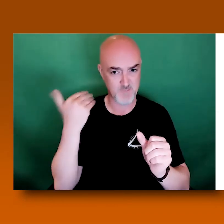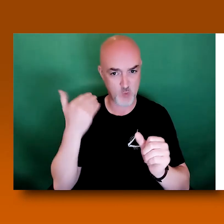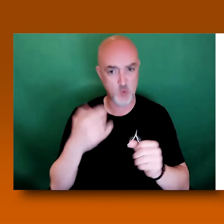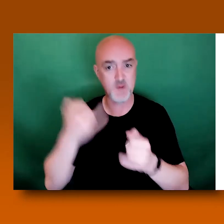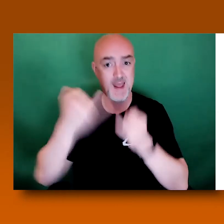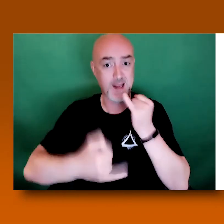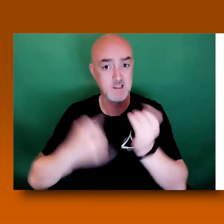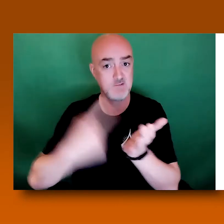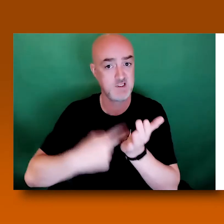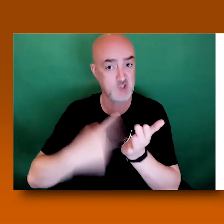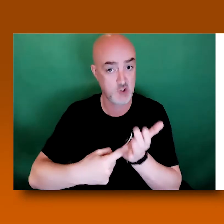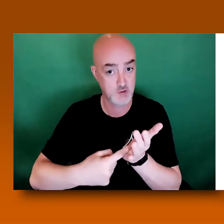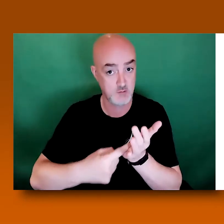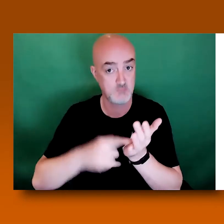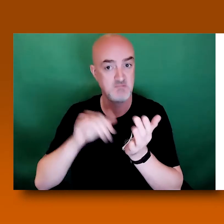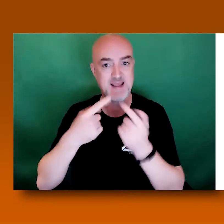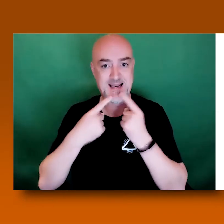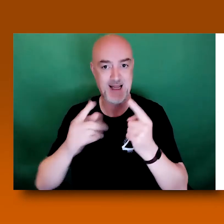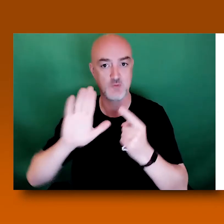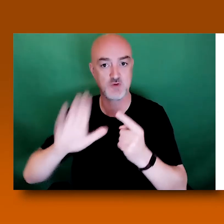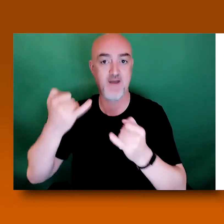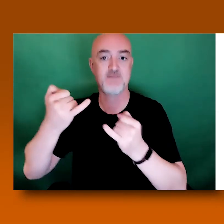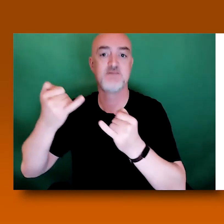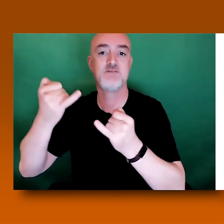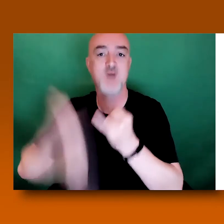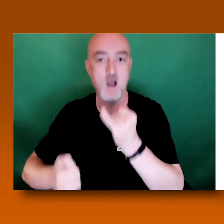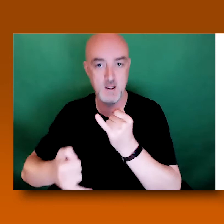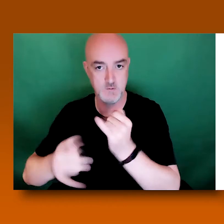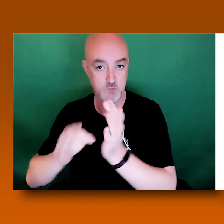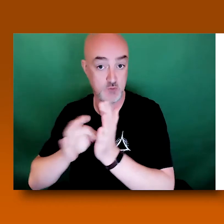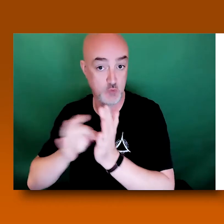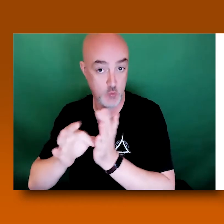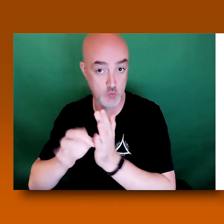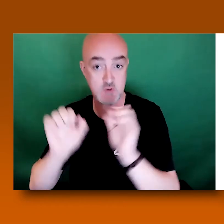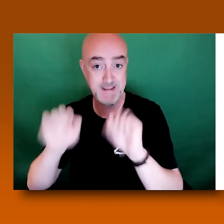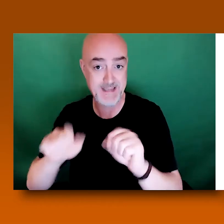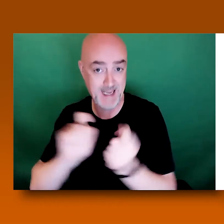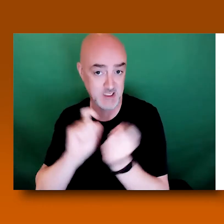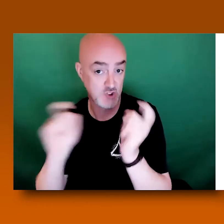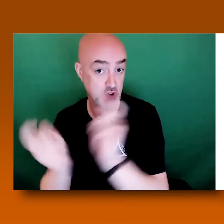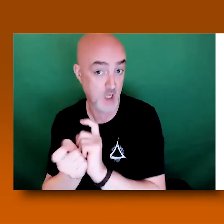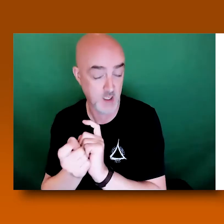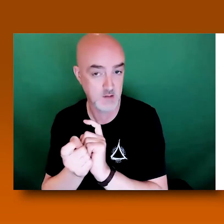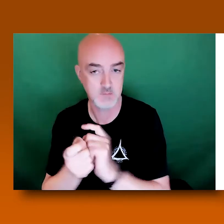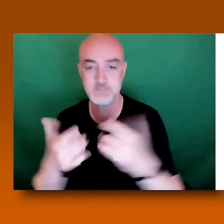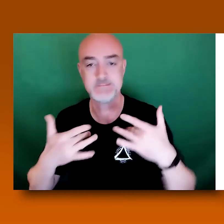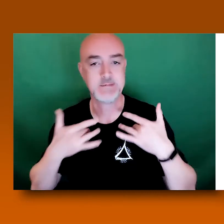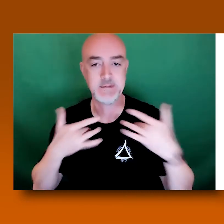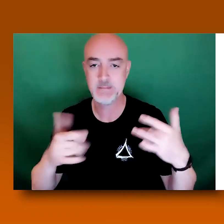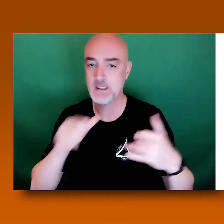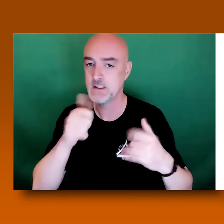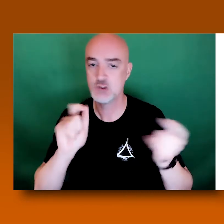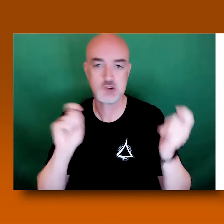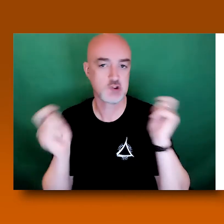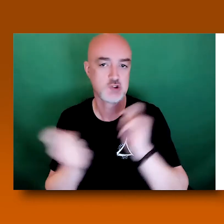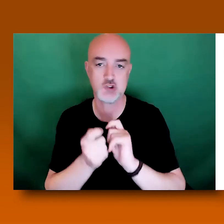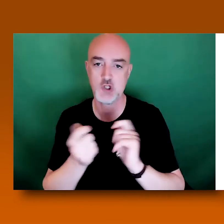like I provided, their initial scores and then by the time they announce their final scores in front of the group,